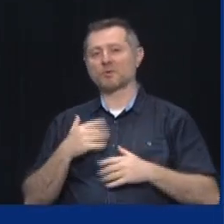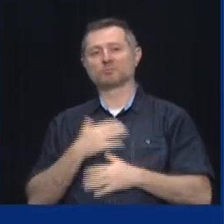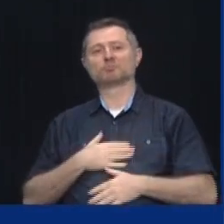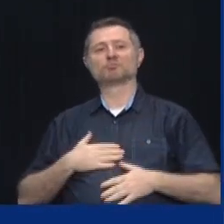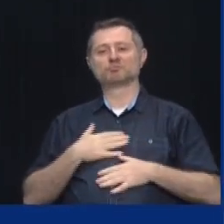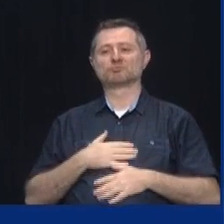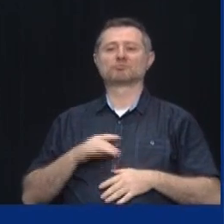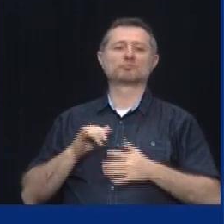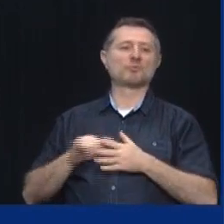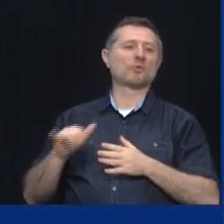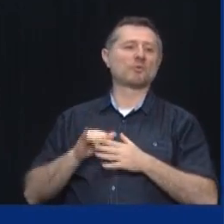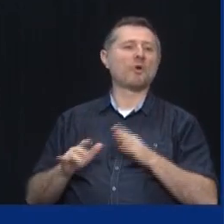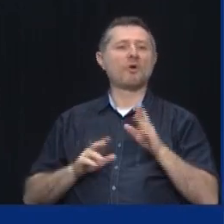JUST OPENING, WE'RE REIMAGINING.